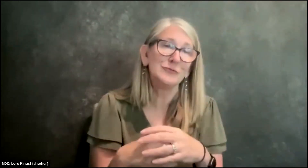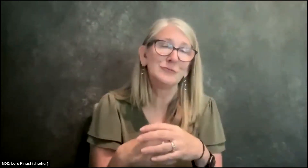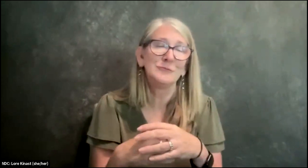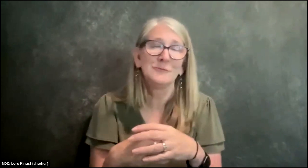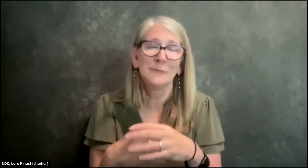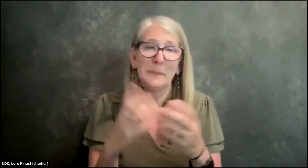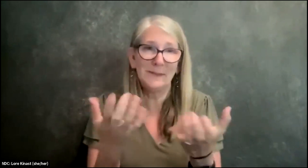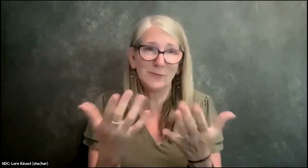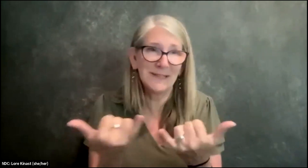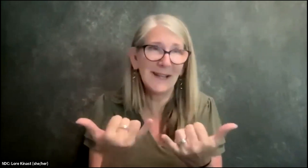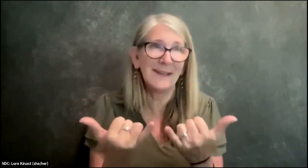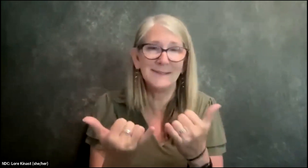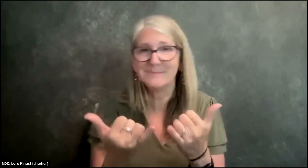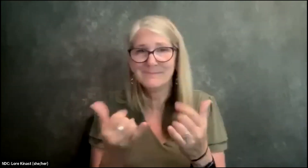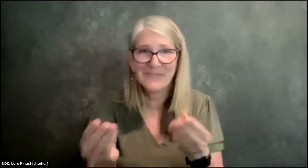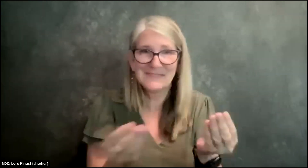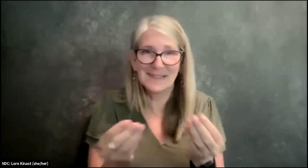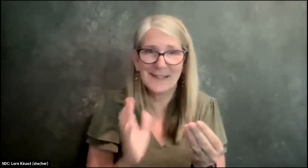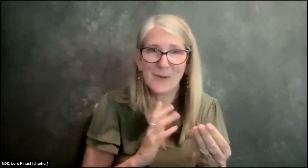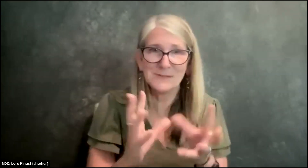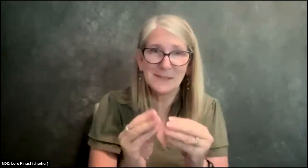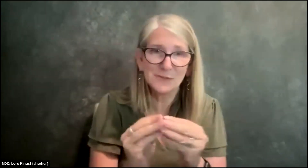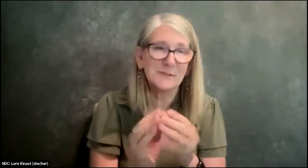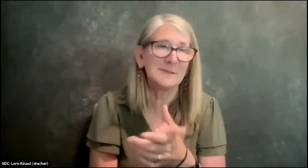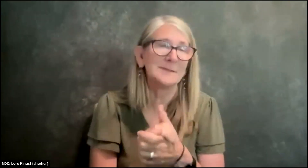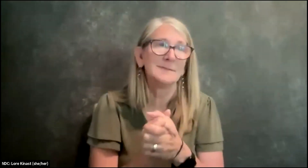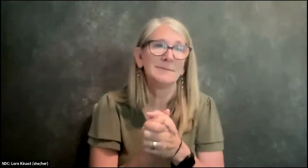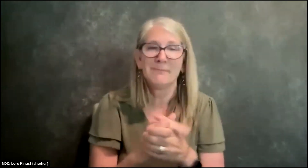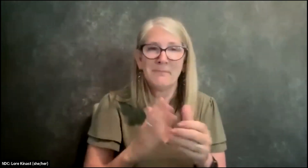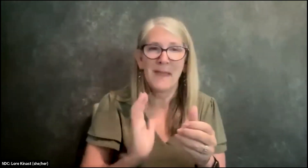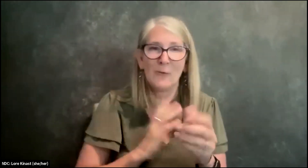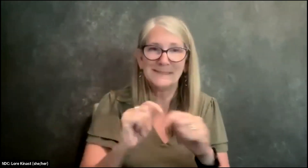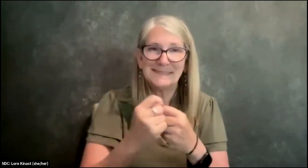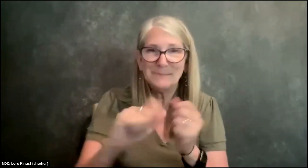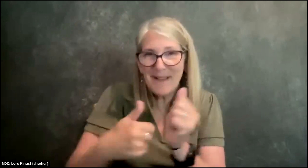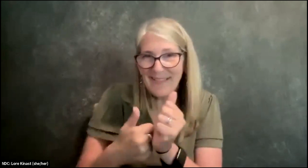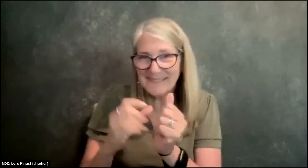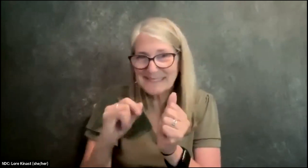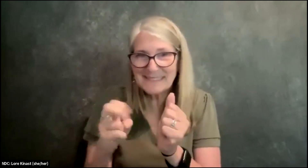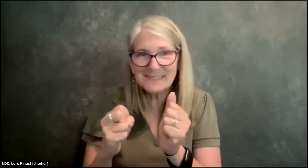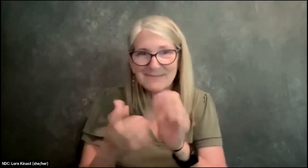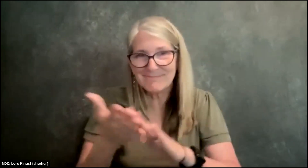for being here today to allow us to facilitate this discussion